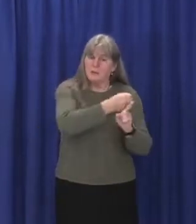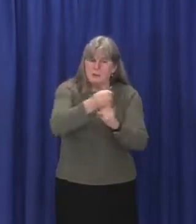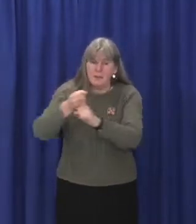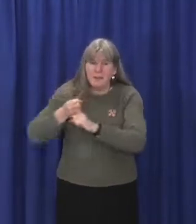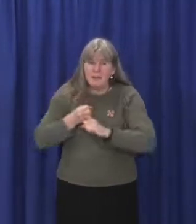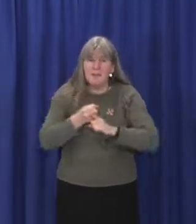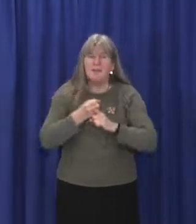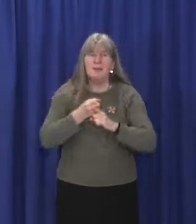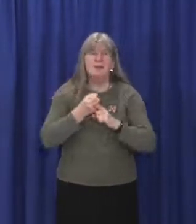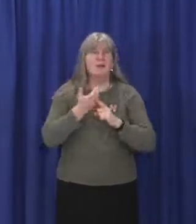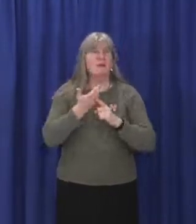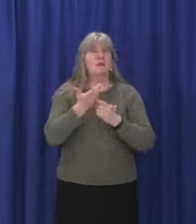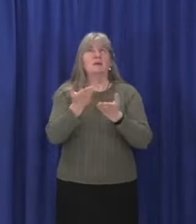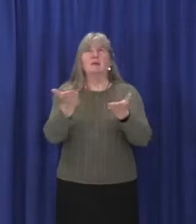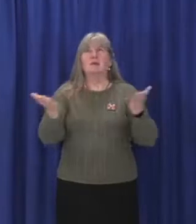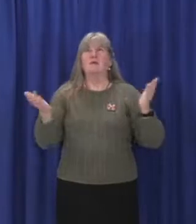the pandemic has highlighted.